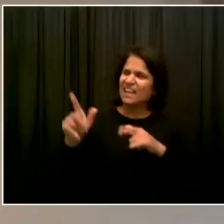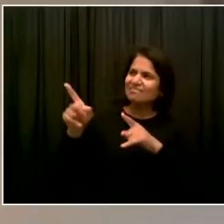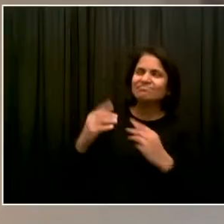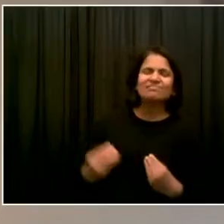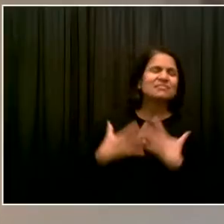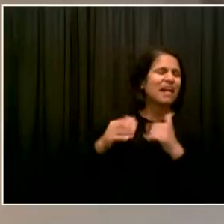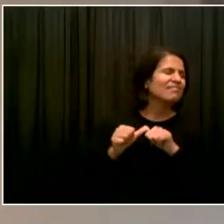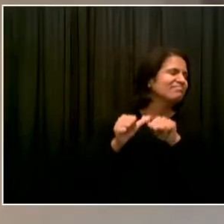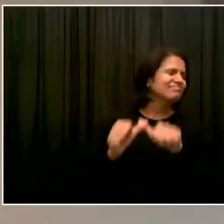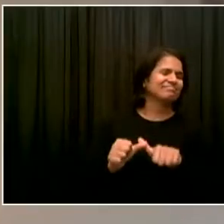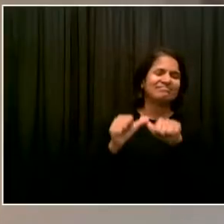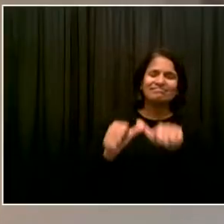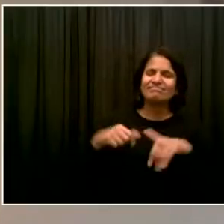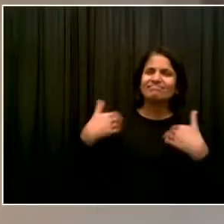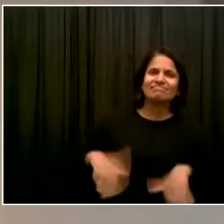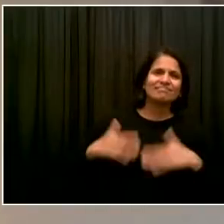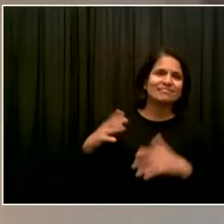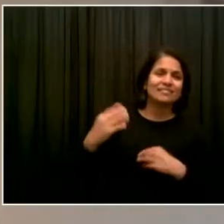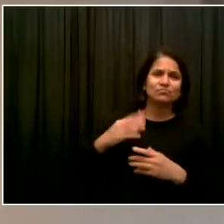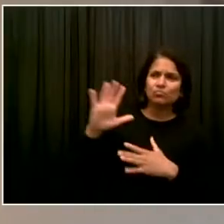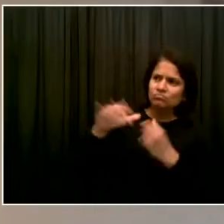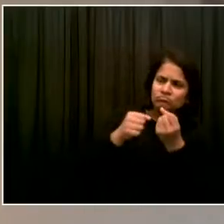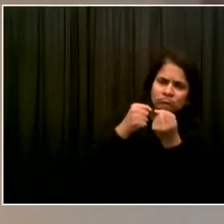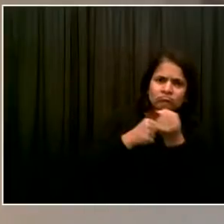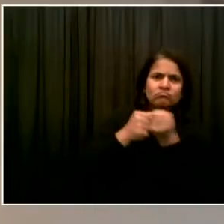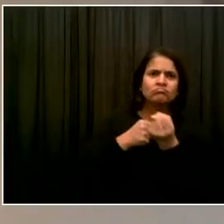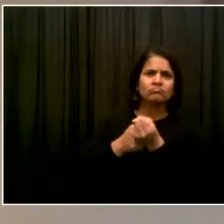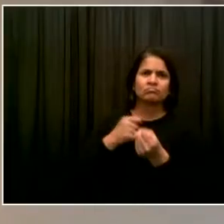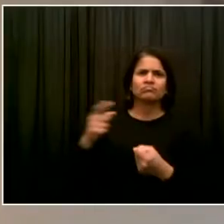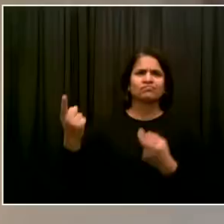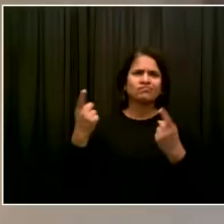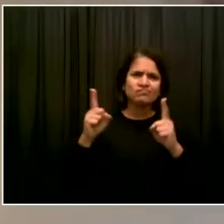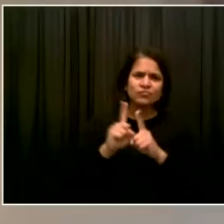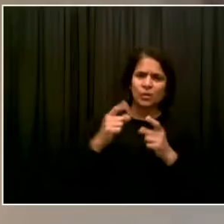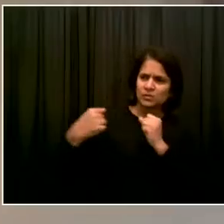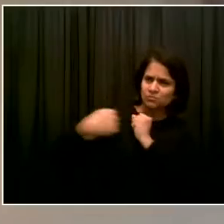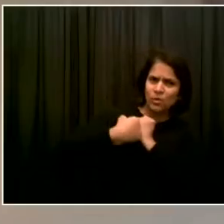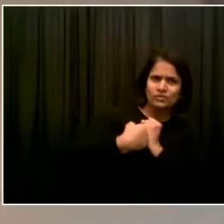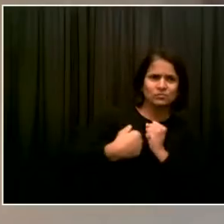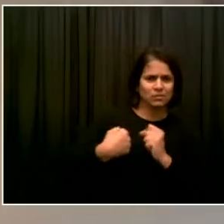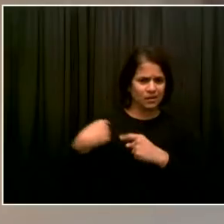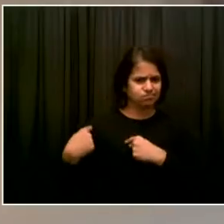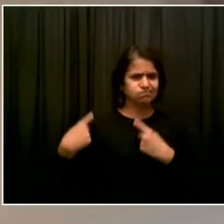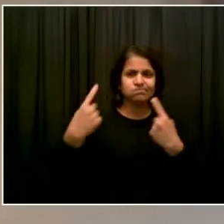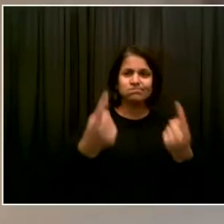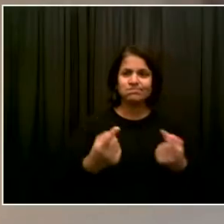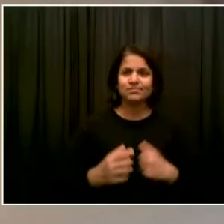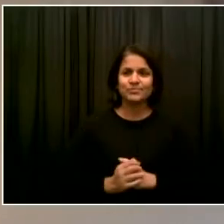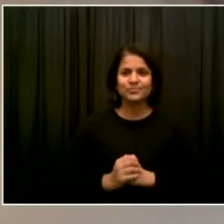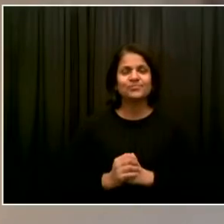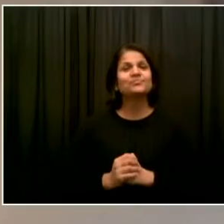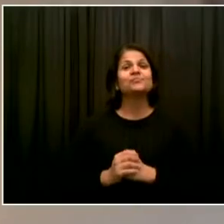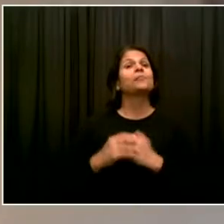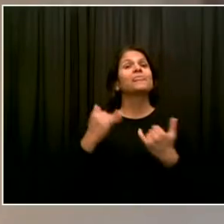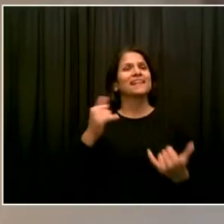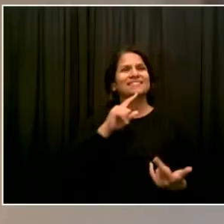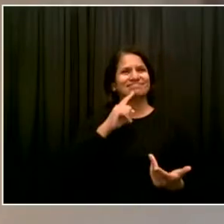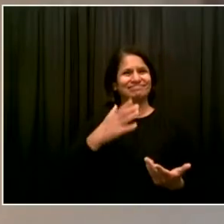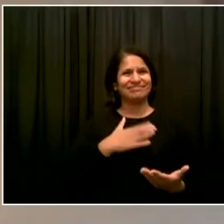INSPIRE ME TODAY.